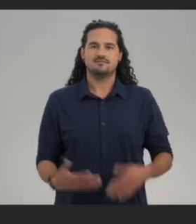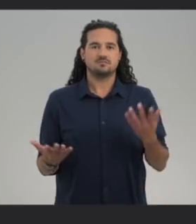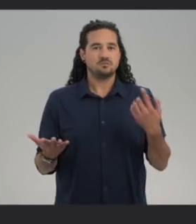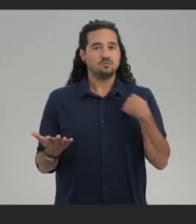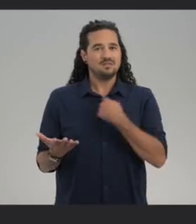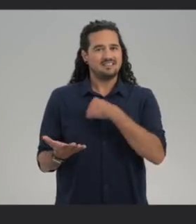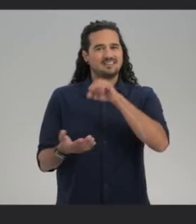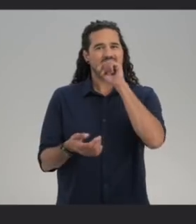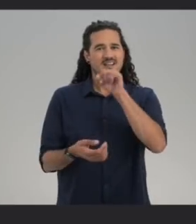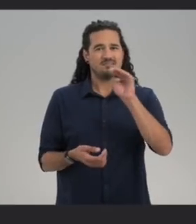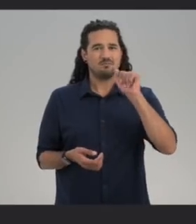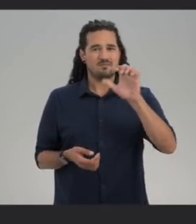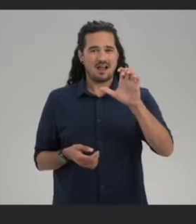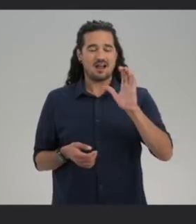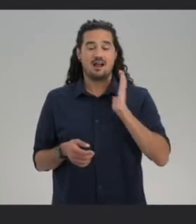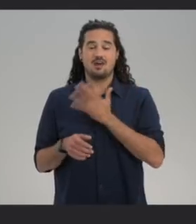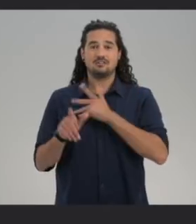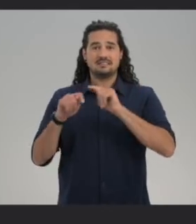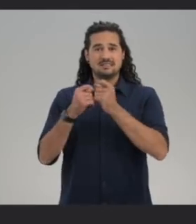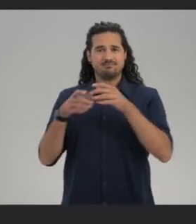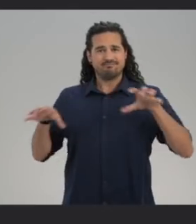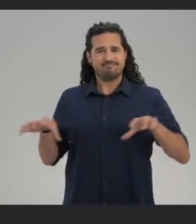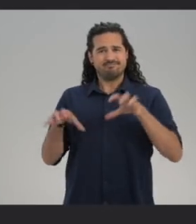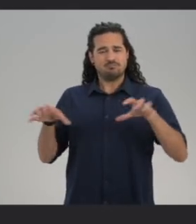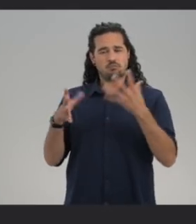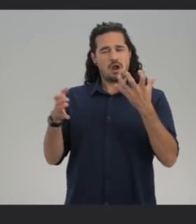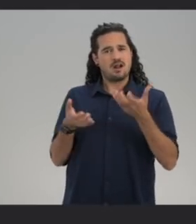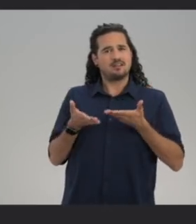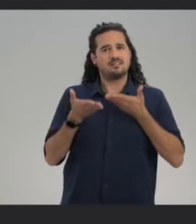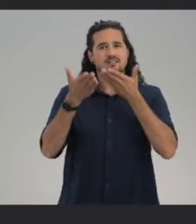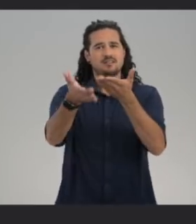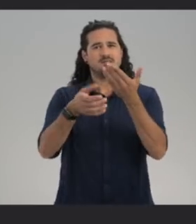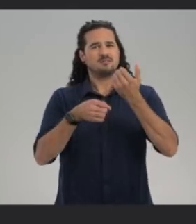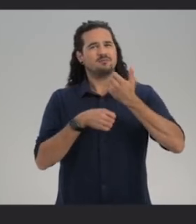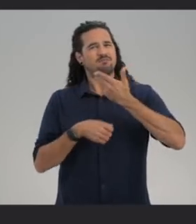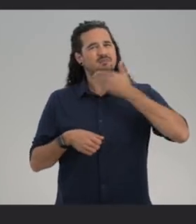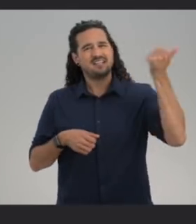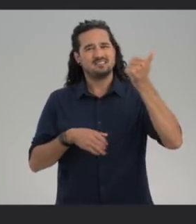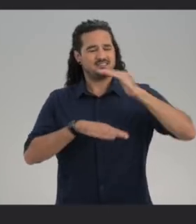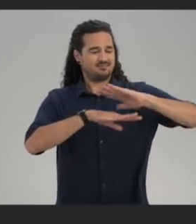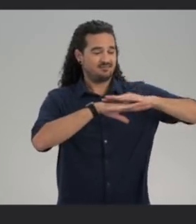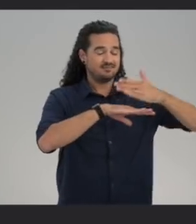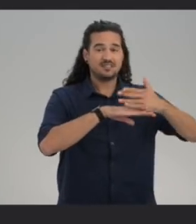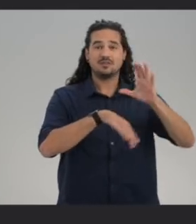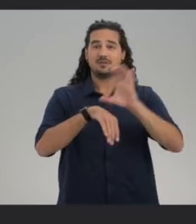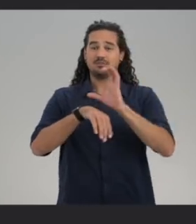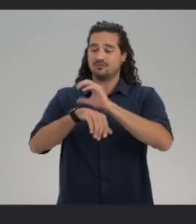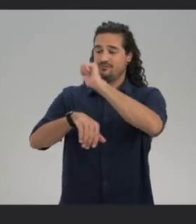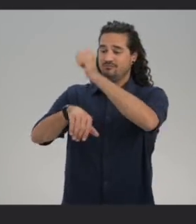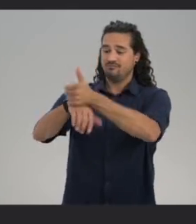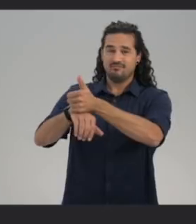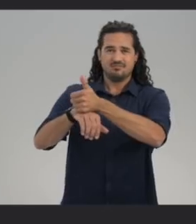We love the Mac, and our teams have been working tirelessly to deliver the best lineup of notebooks and desktops that we've ever had.